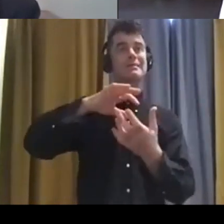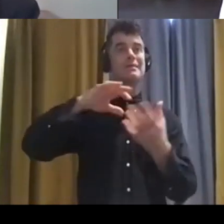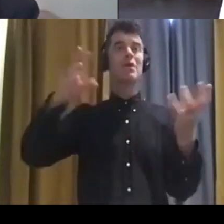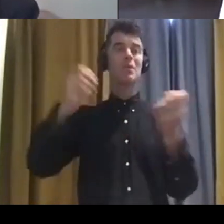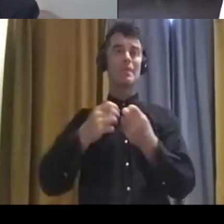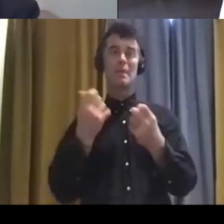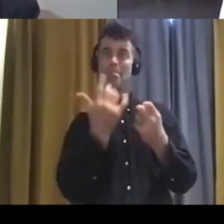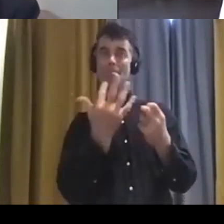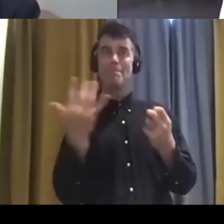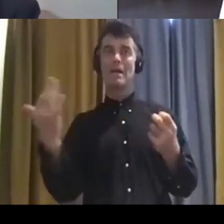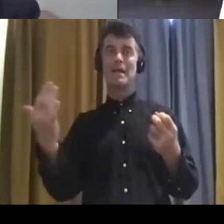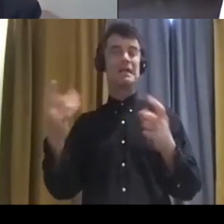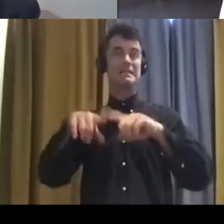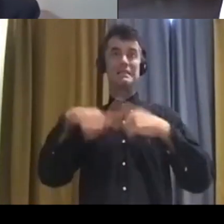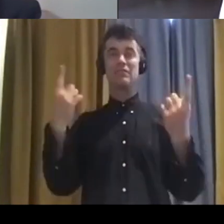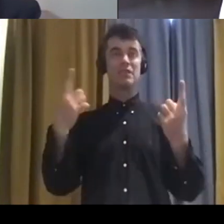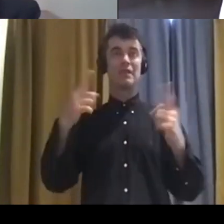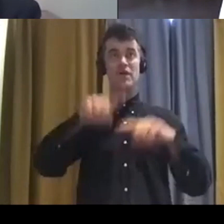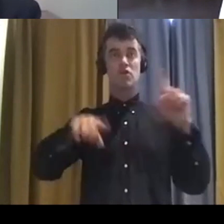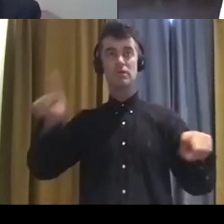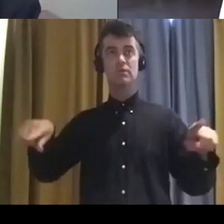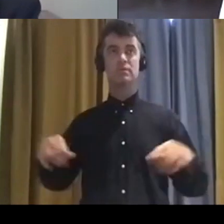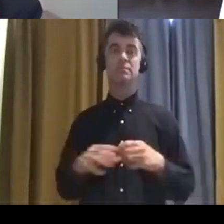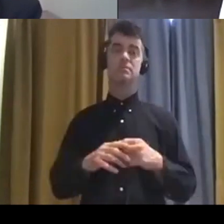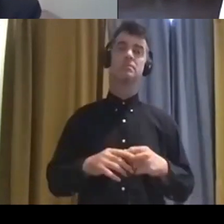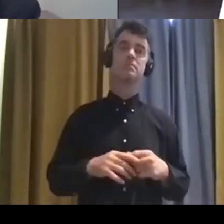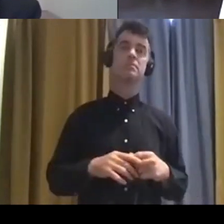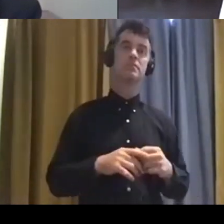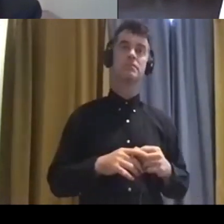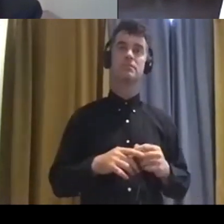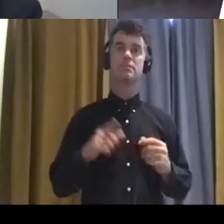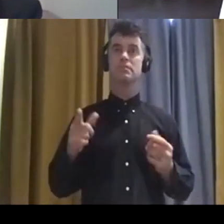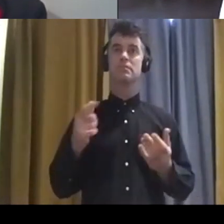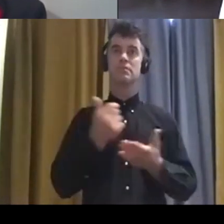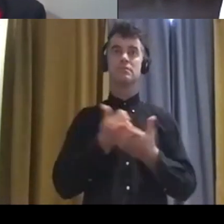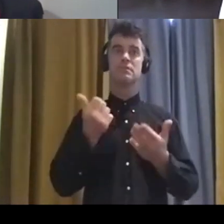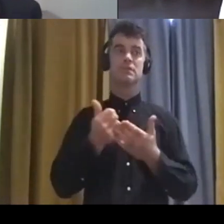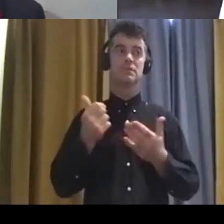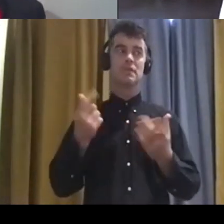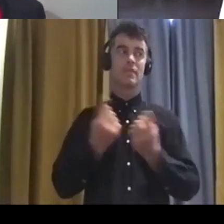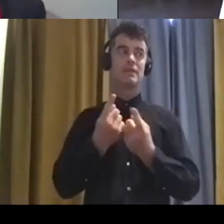to go into organisations large, complex with many different variables called human beings,